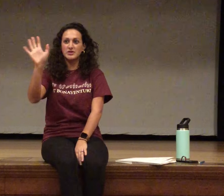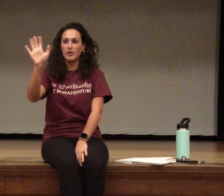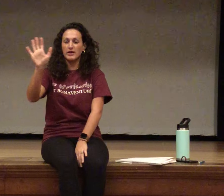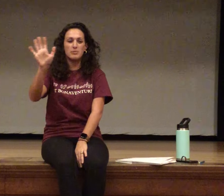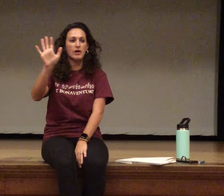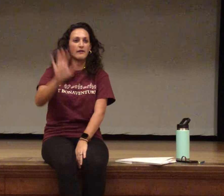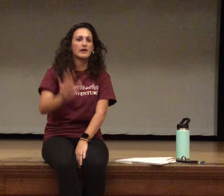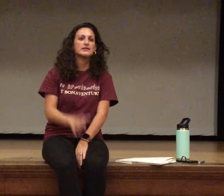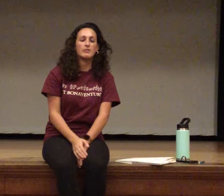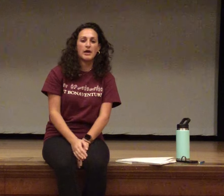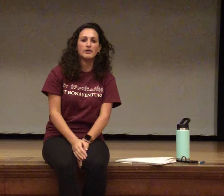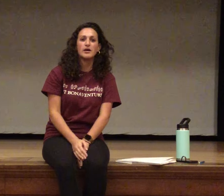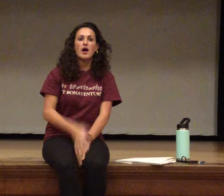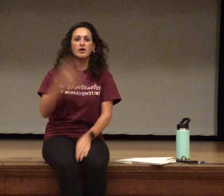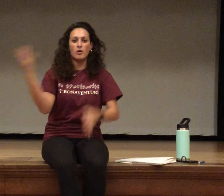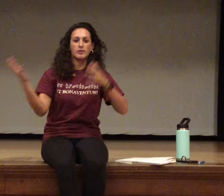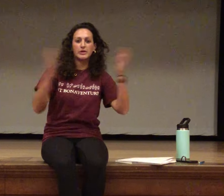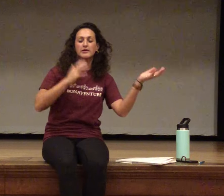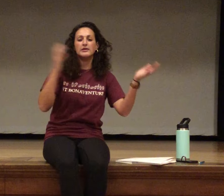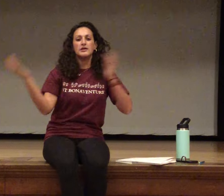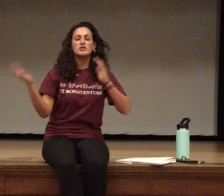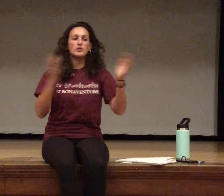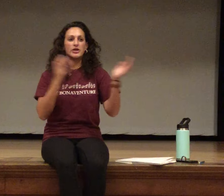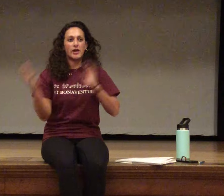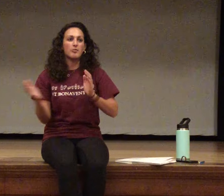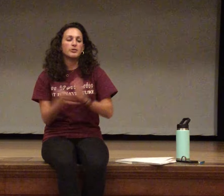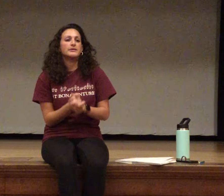sense so you want to keep it on that same hand you don't want to be switching it up